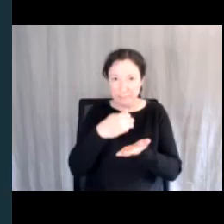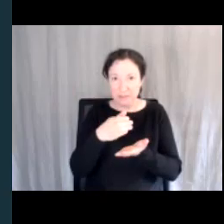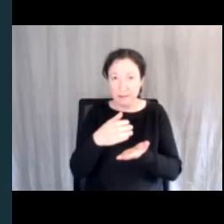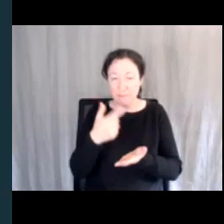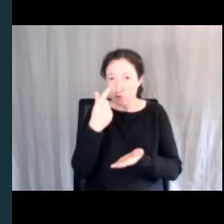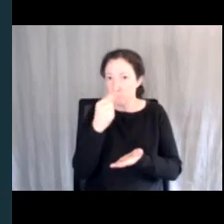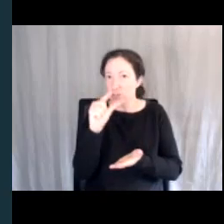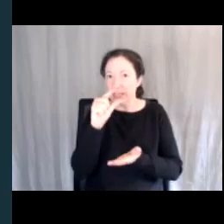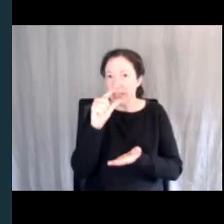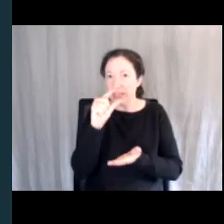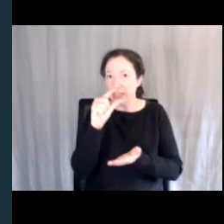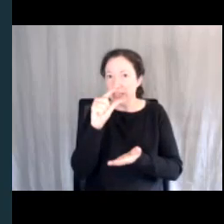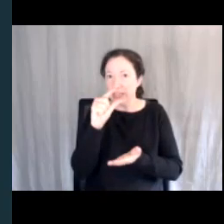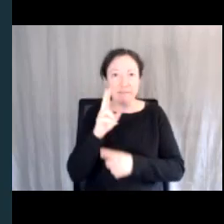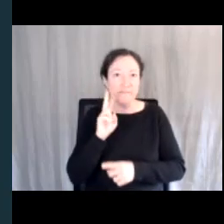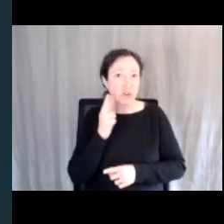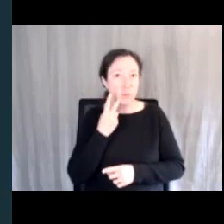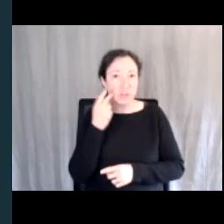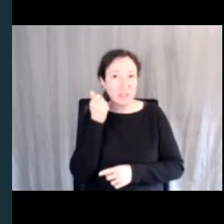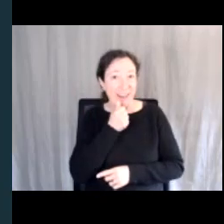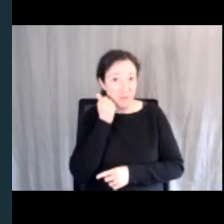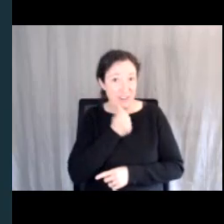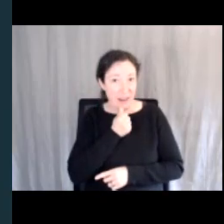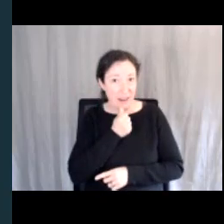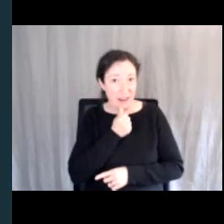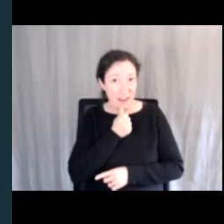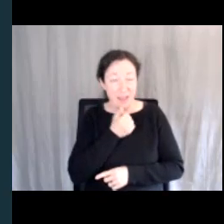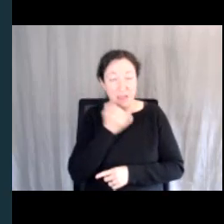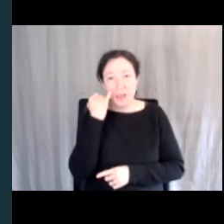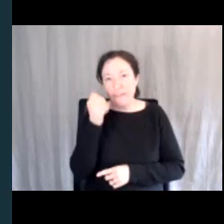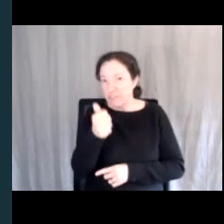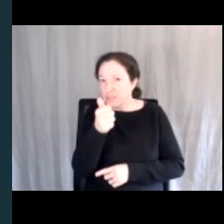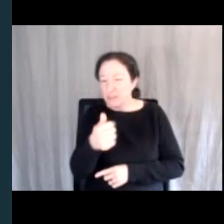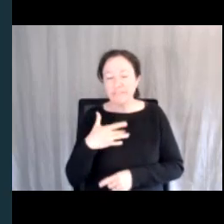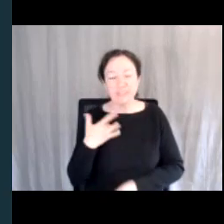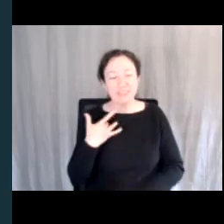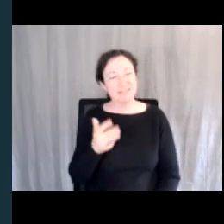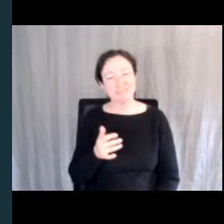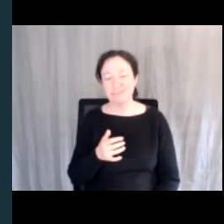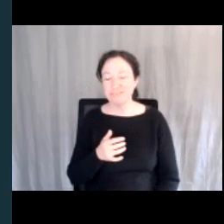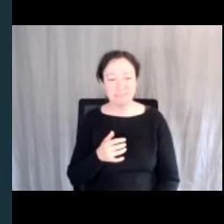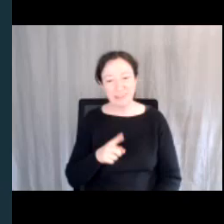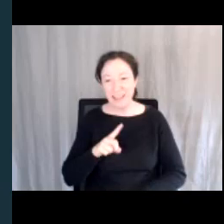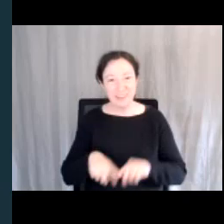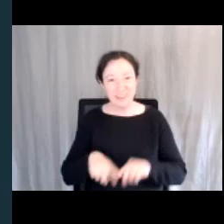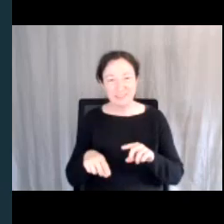That's it. If you, if you're a person who's like, I just can't take anything away, I can do one thing. This is the one thing that you do,